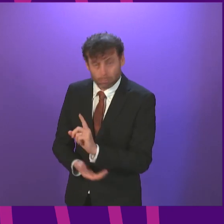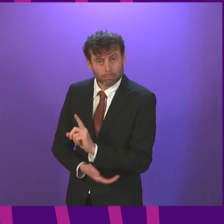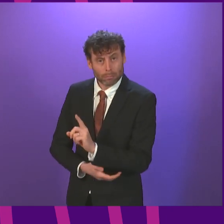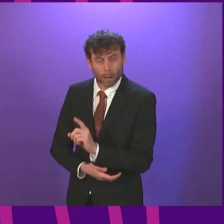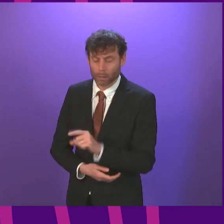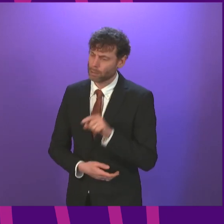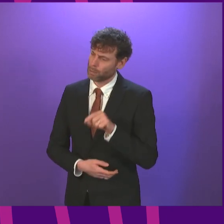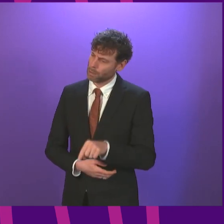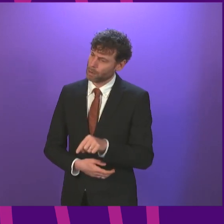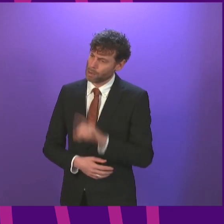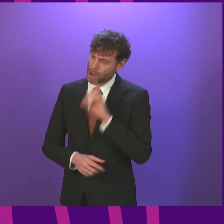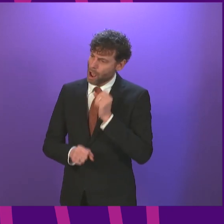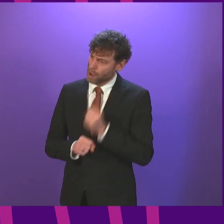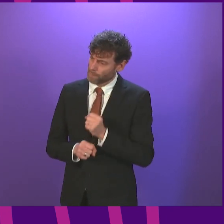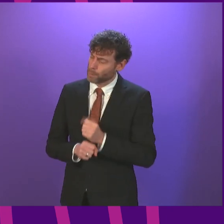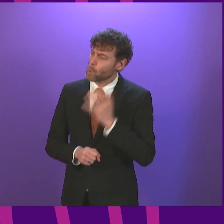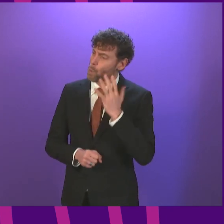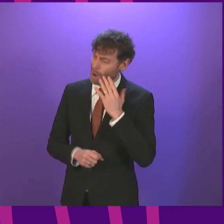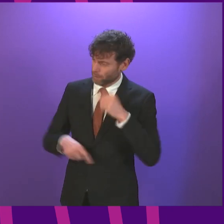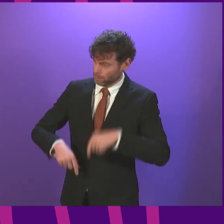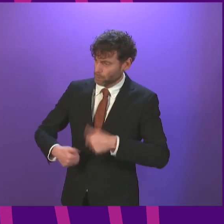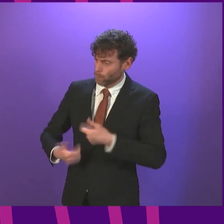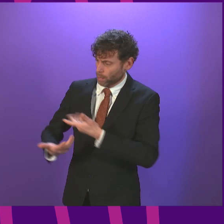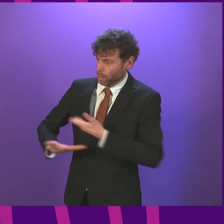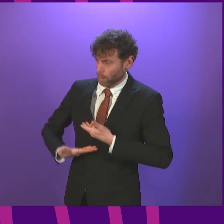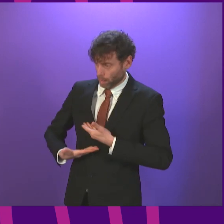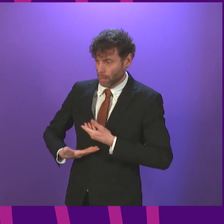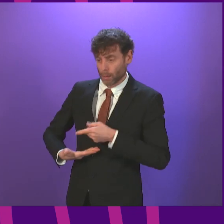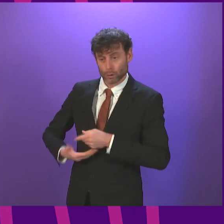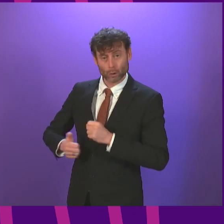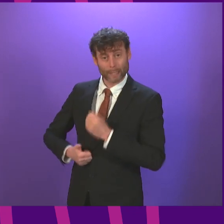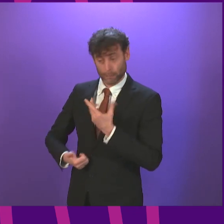Government will get any unused vaccines into the arms of our most vulnerable as quickly